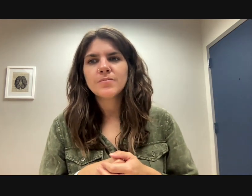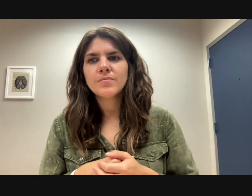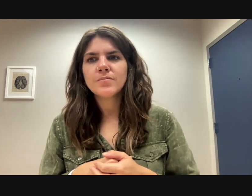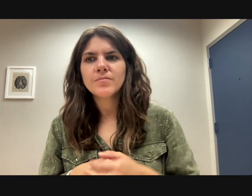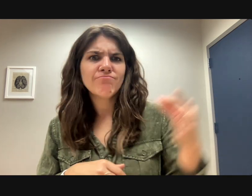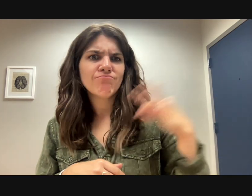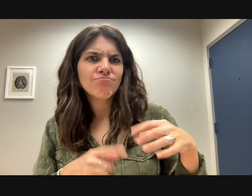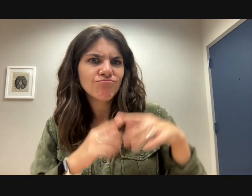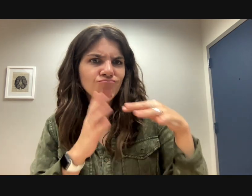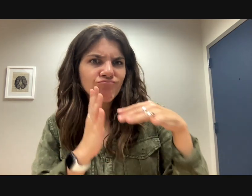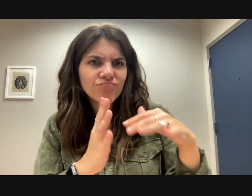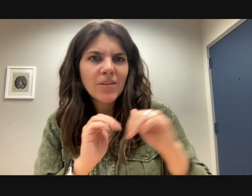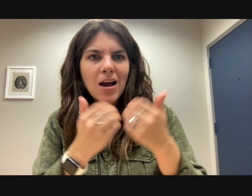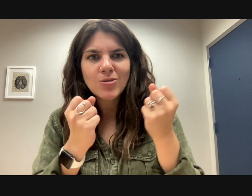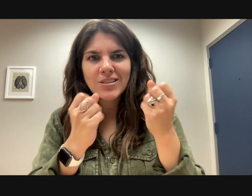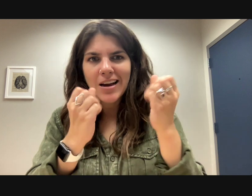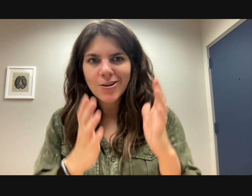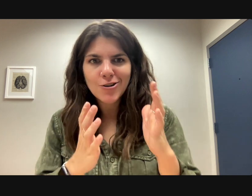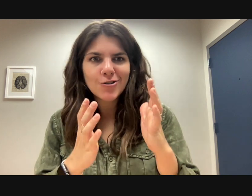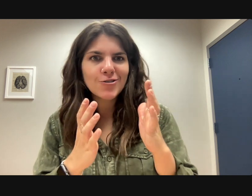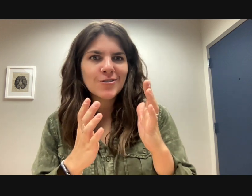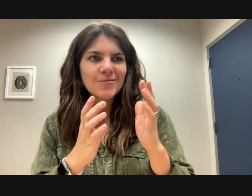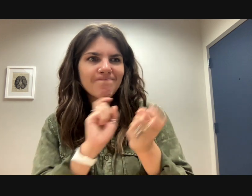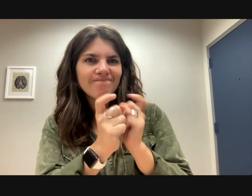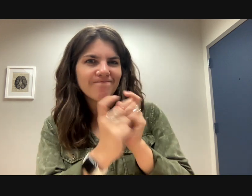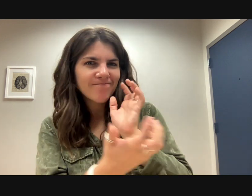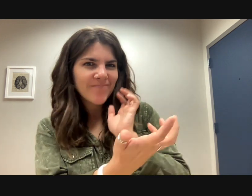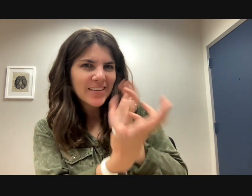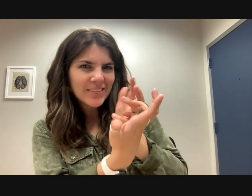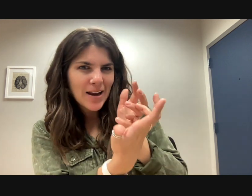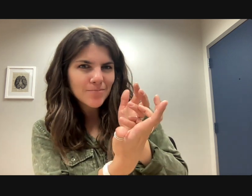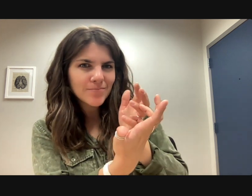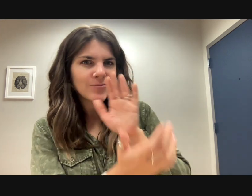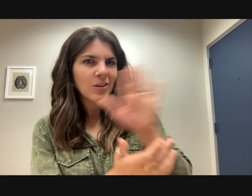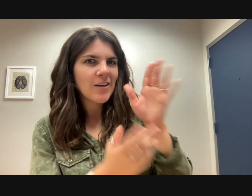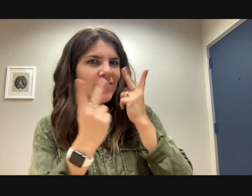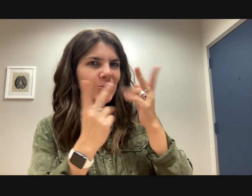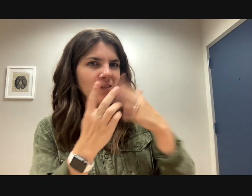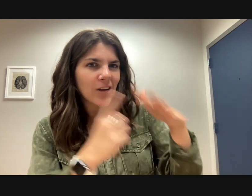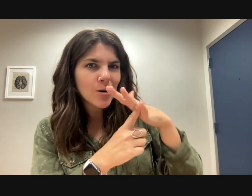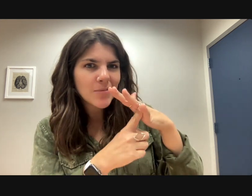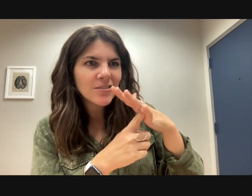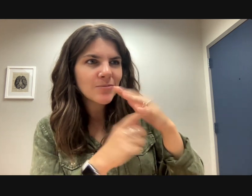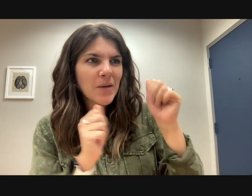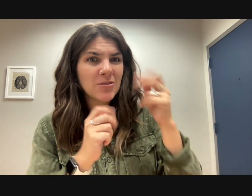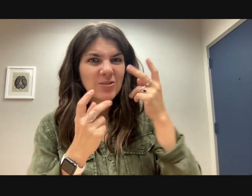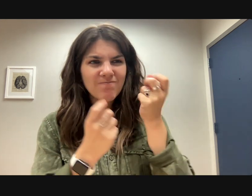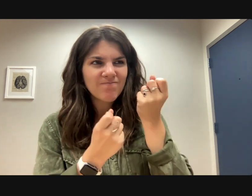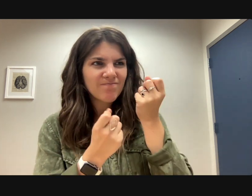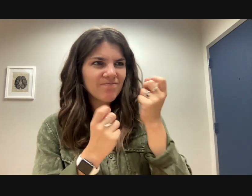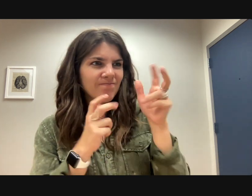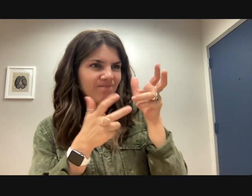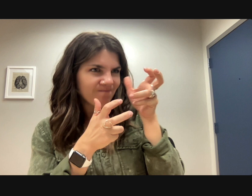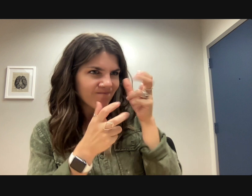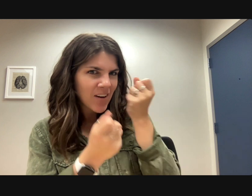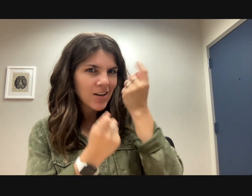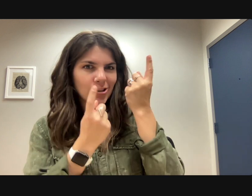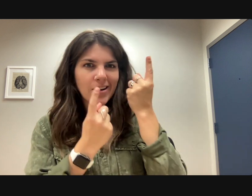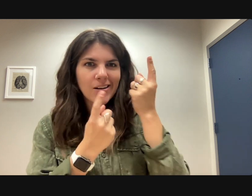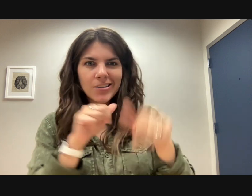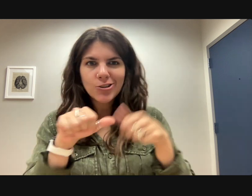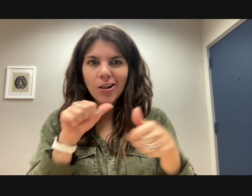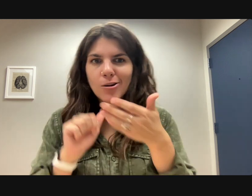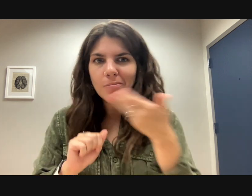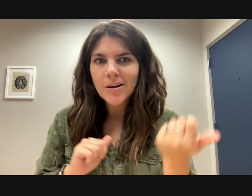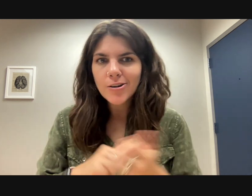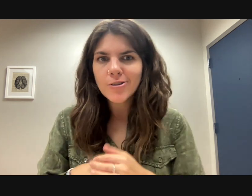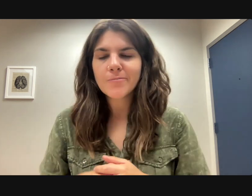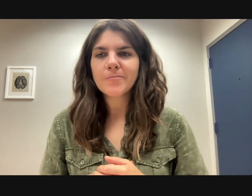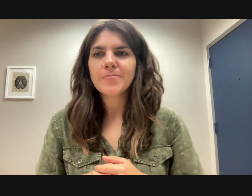It is beneficial to know how signers visually adapt to be able to see and understand one another in their environment.